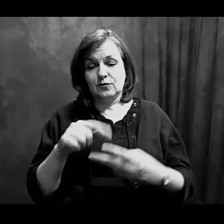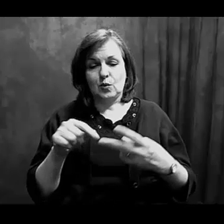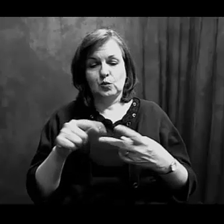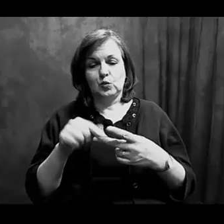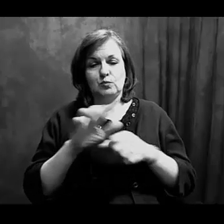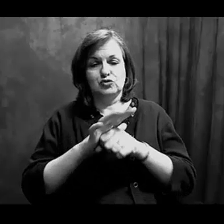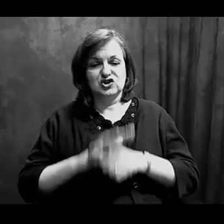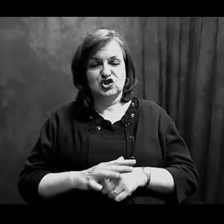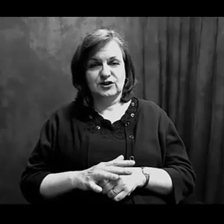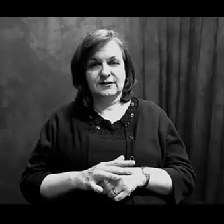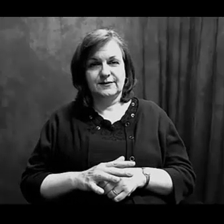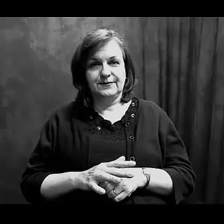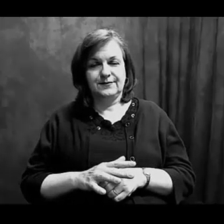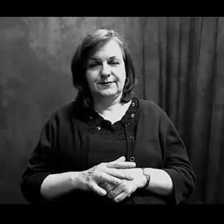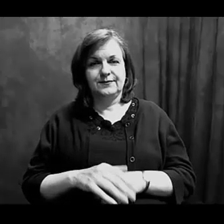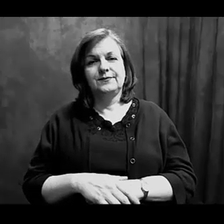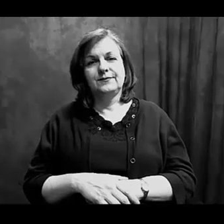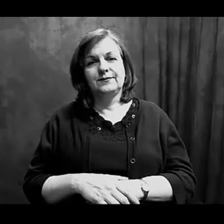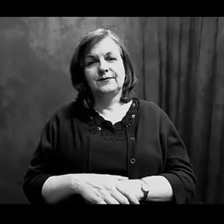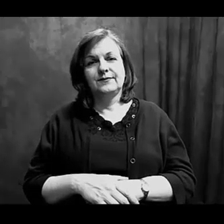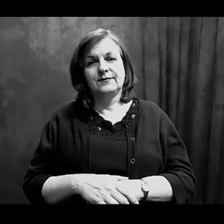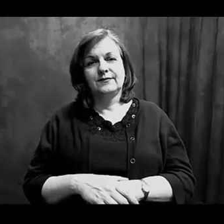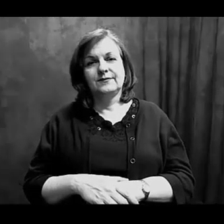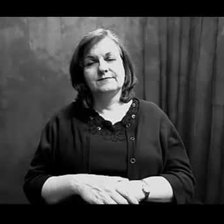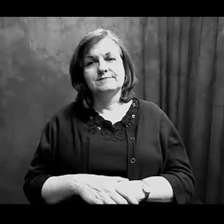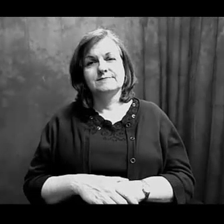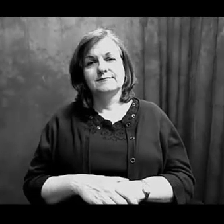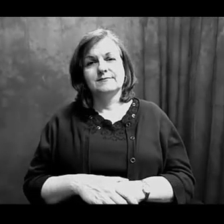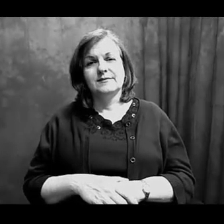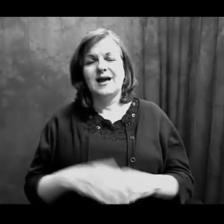your typical blood pressure on a typical